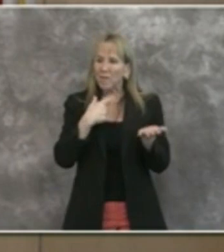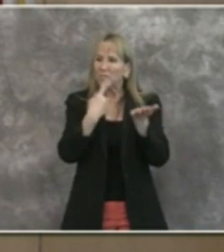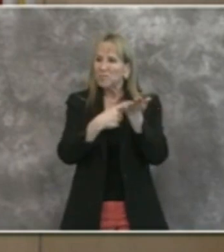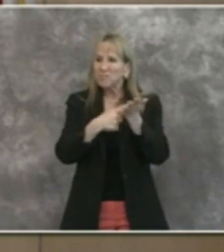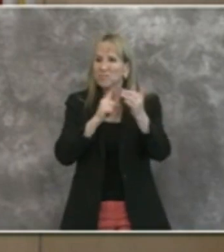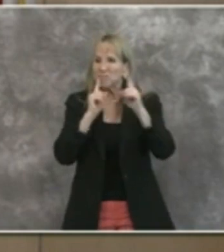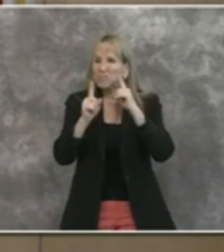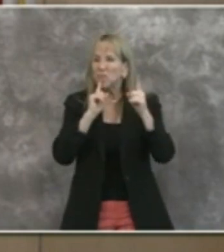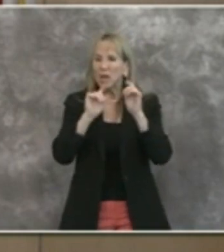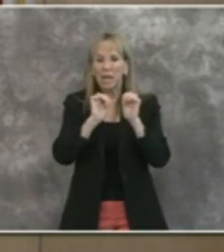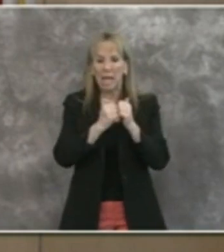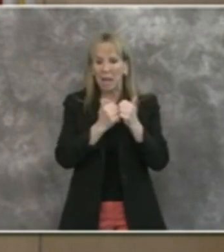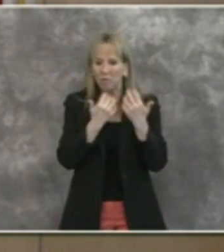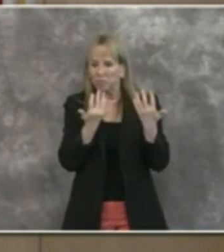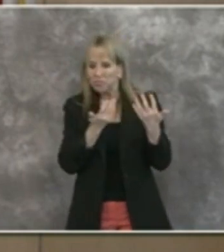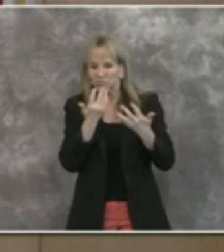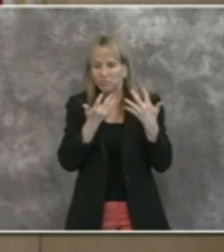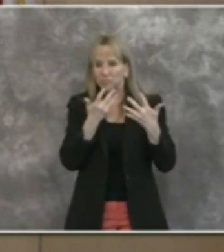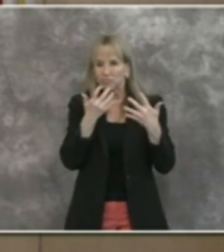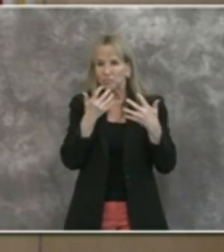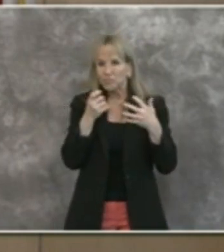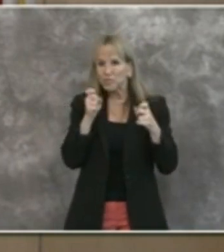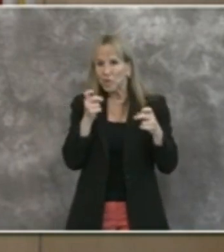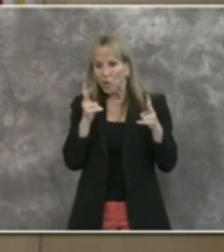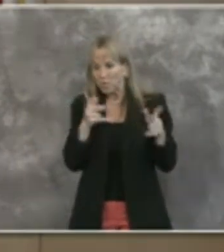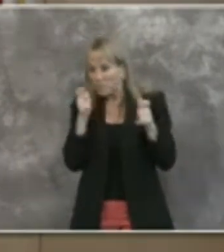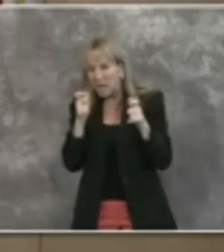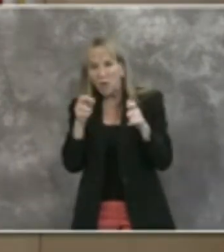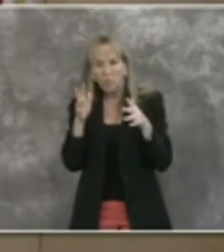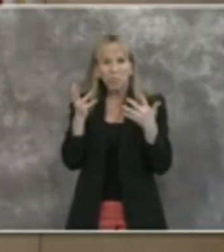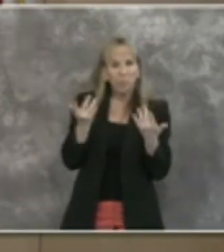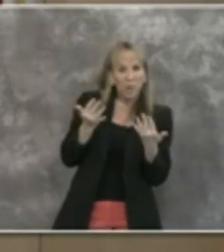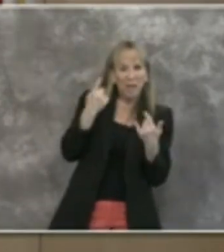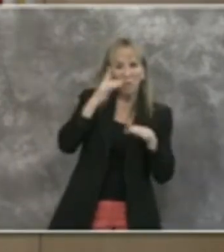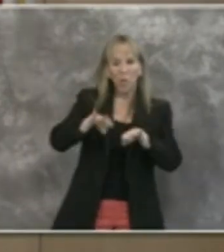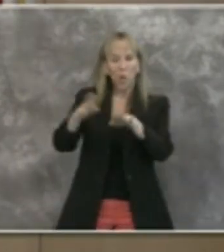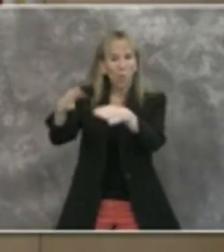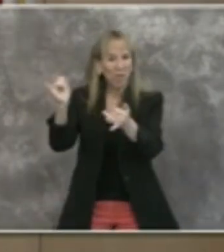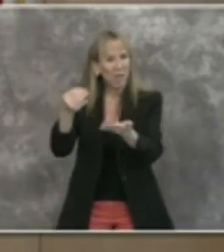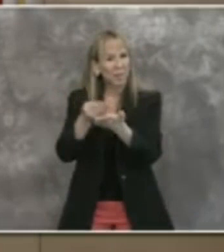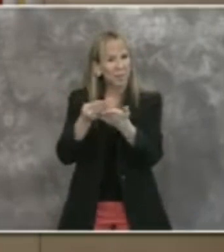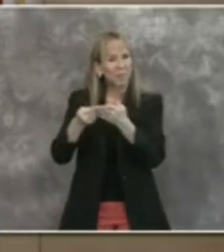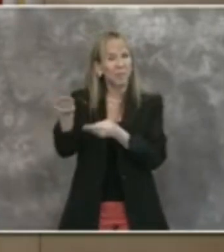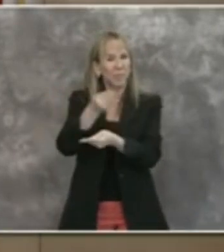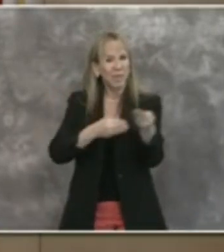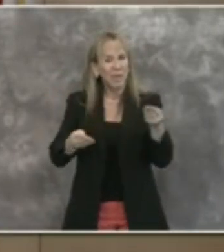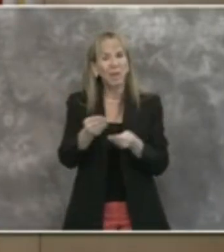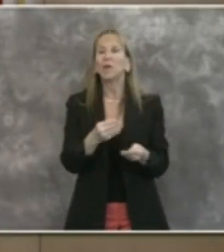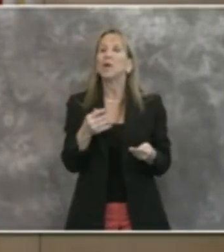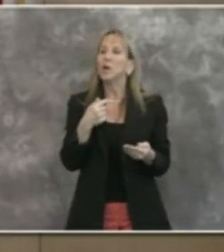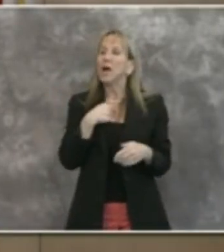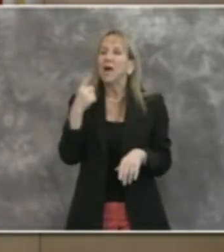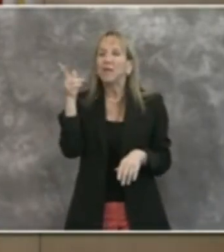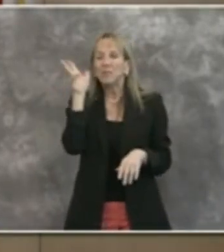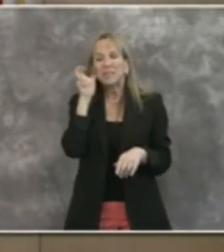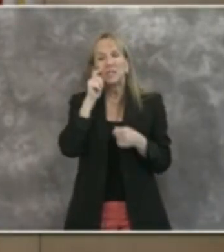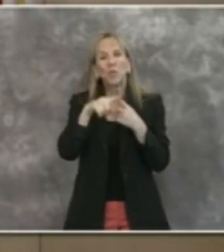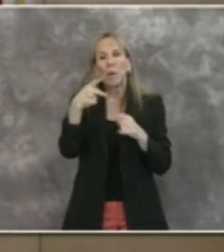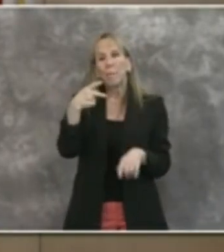ARE ANY ADDITIONAL UH HUH. MODIFICATIONS THAT COME OUT OF